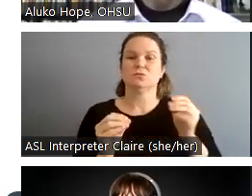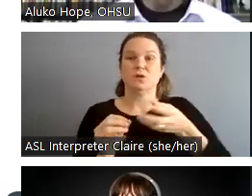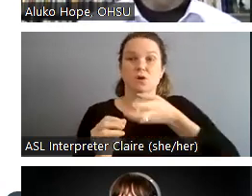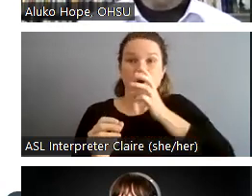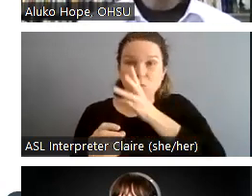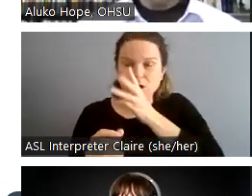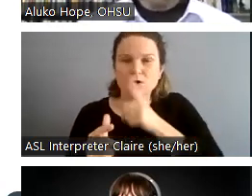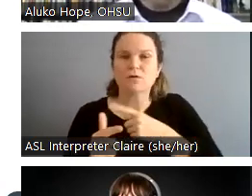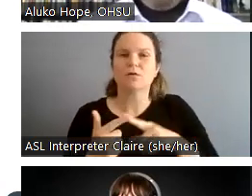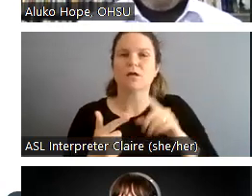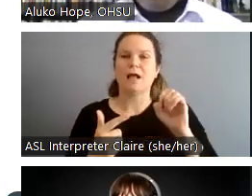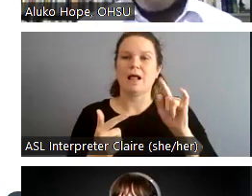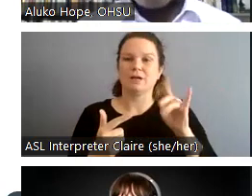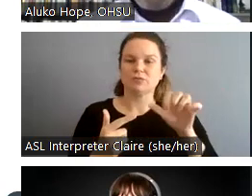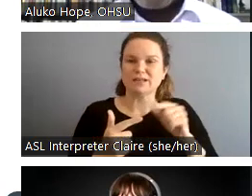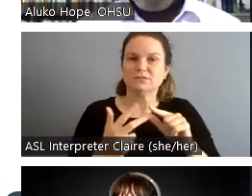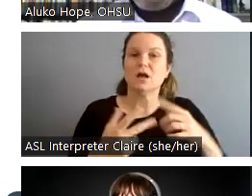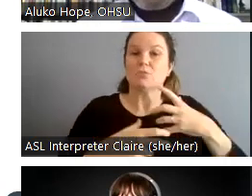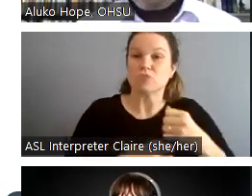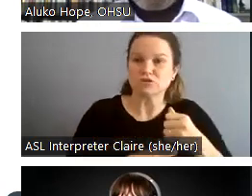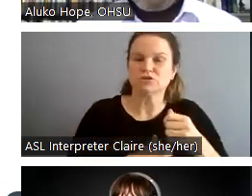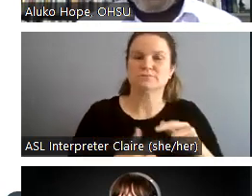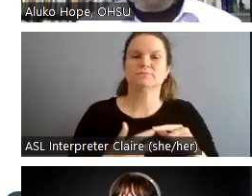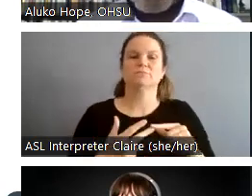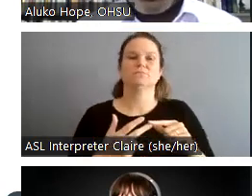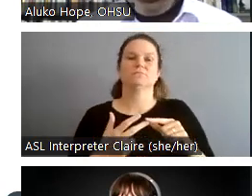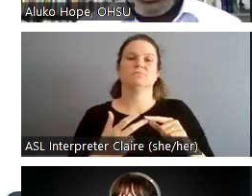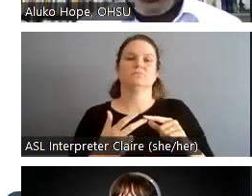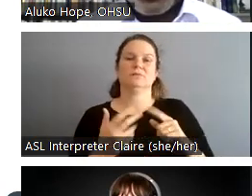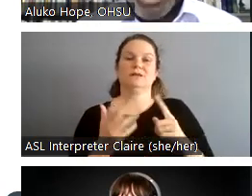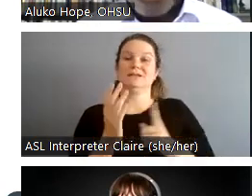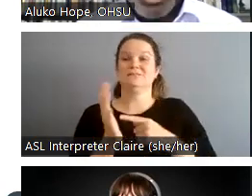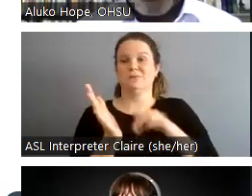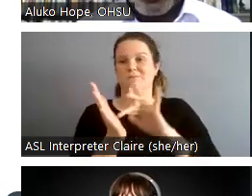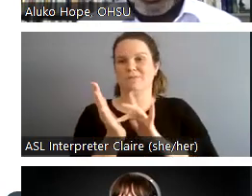electrolytes, compression. And for some people, sometimes using